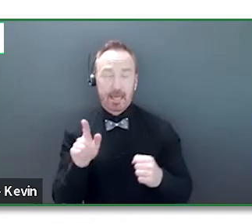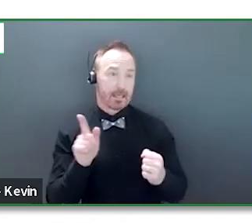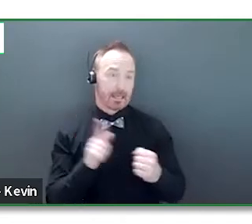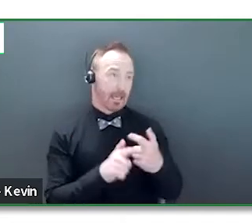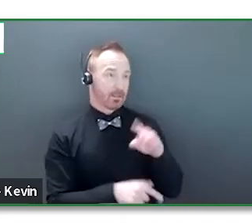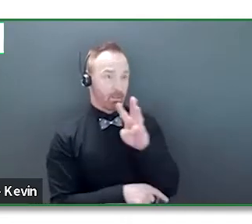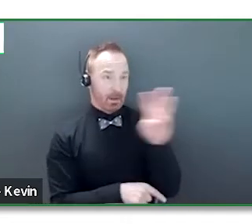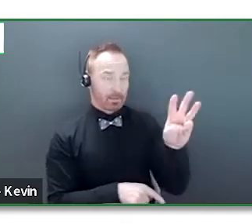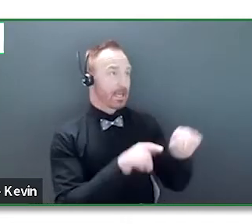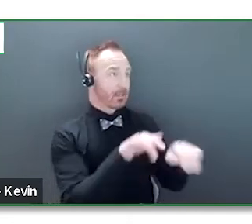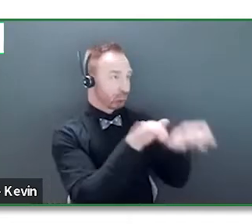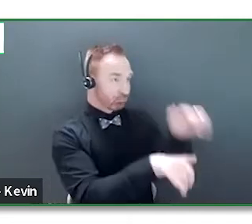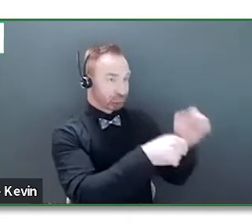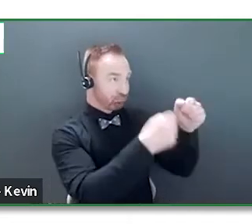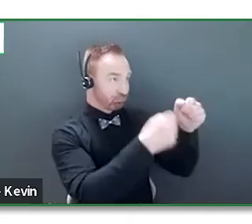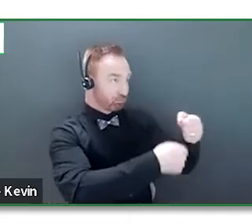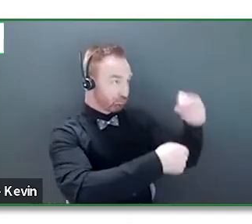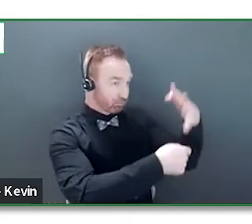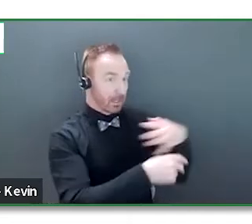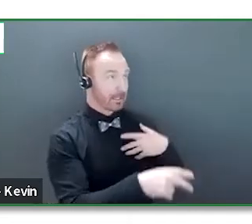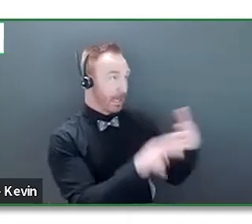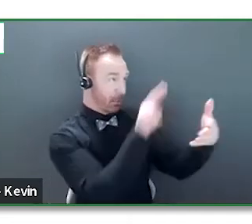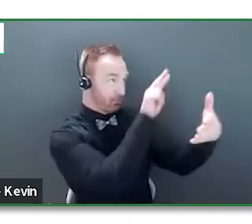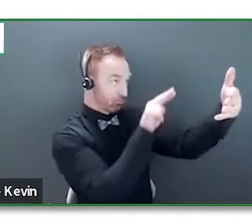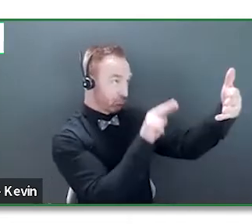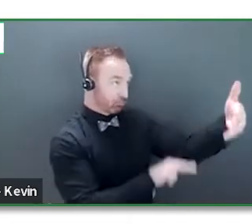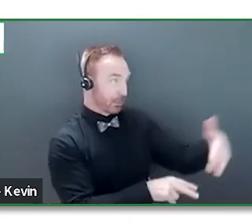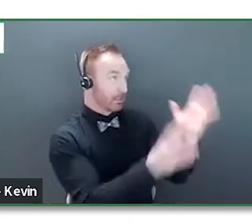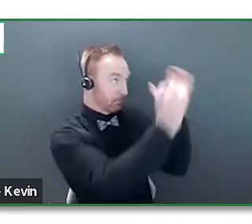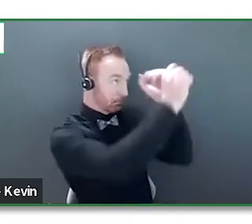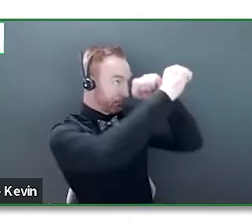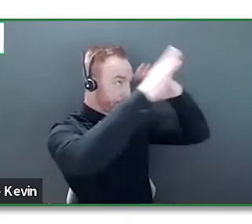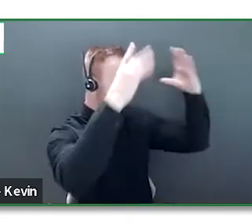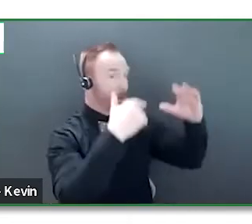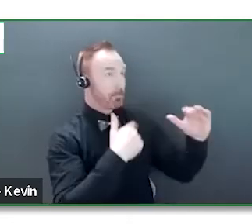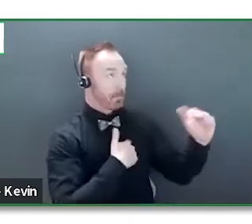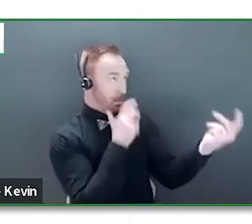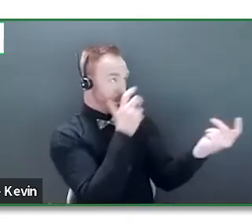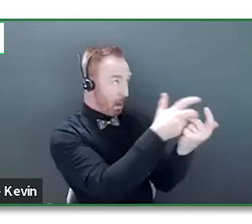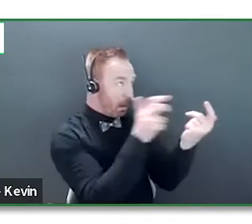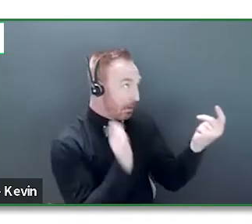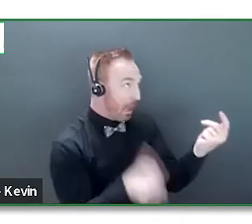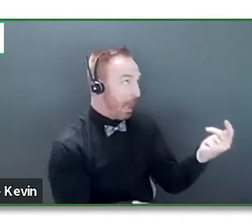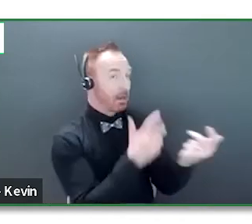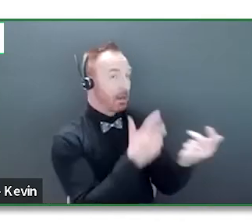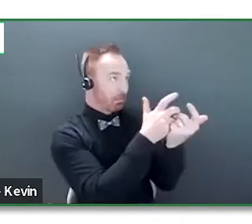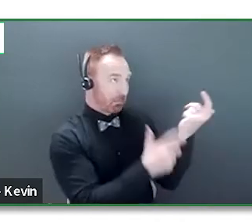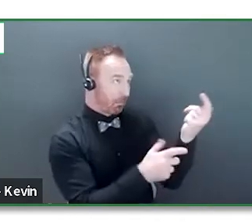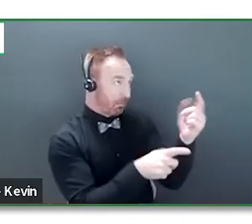and engage with visitors and partners and researchers to help guide our work.